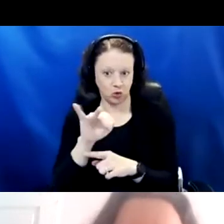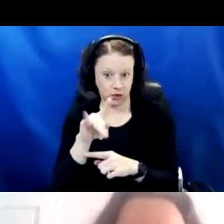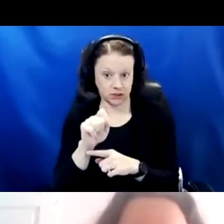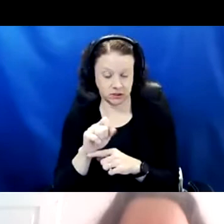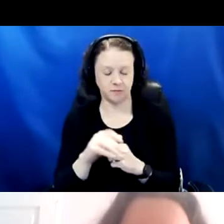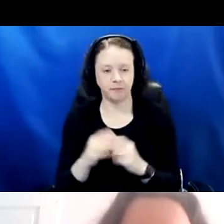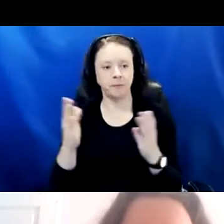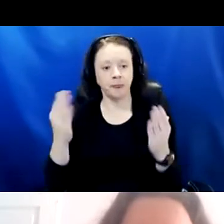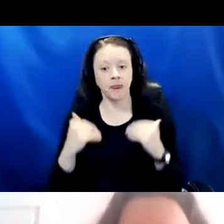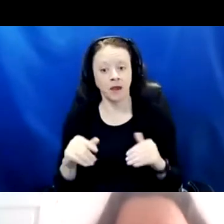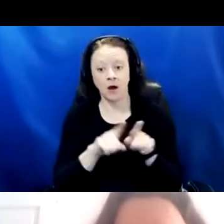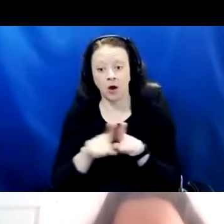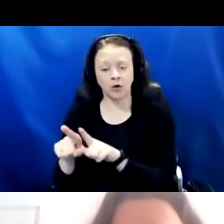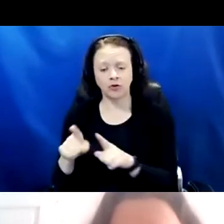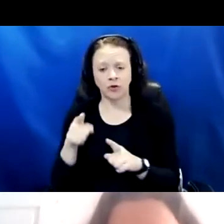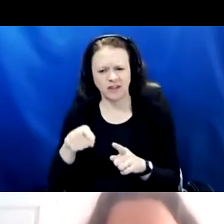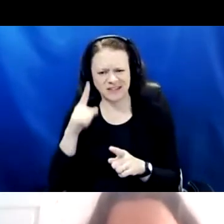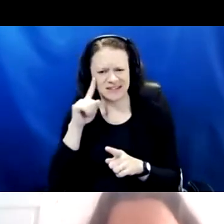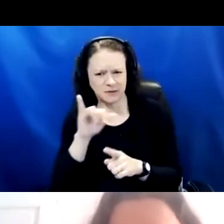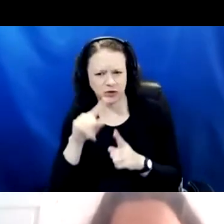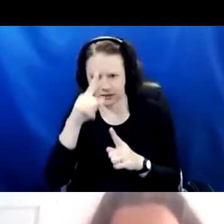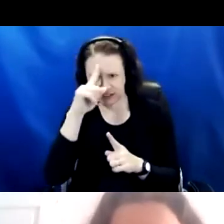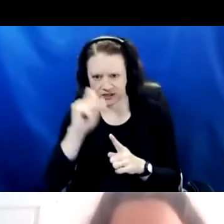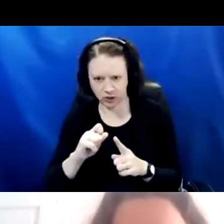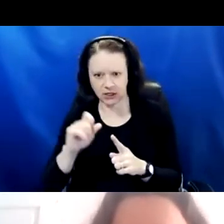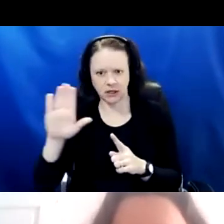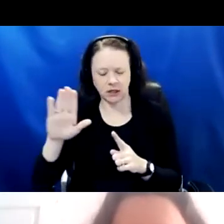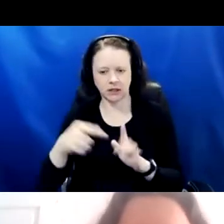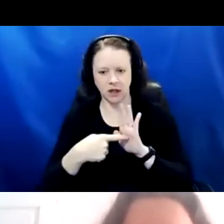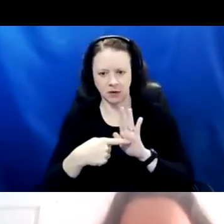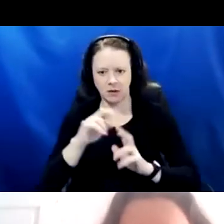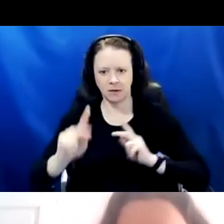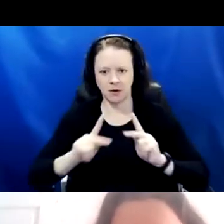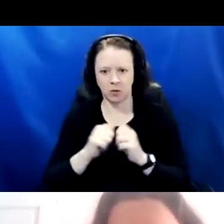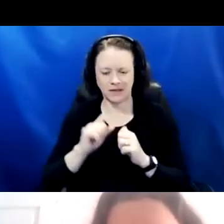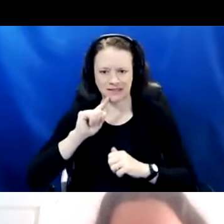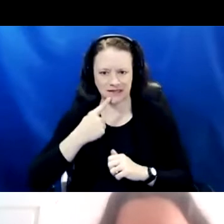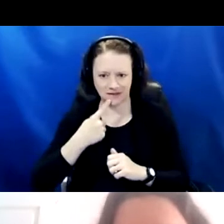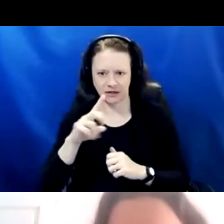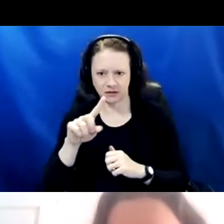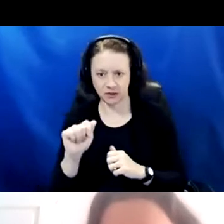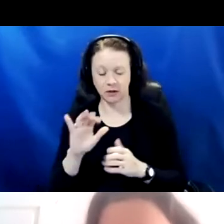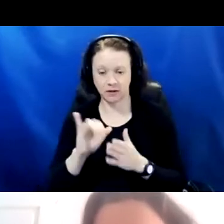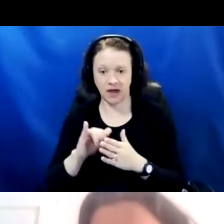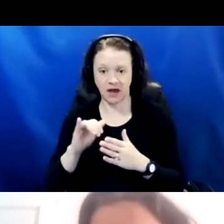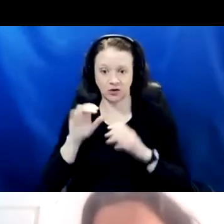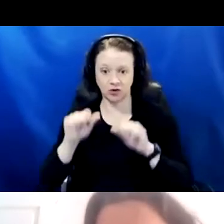Also, and this is sort of like the schizophrenia example, a person with a significant disability that places them